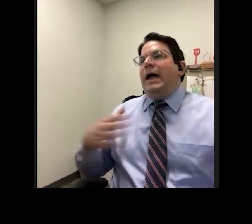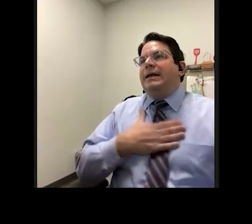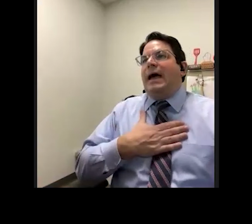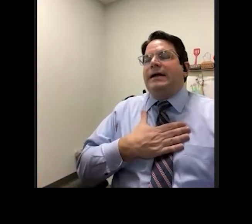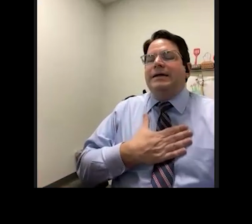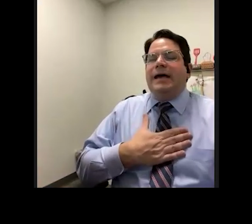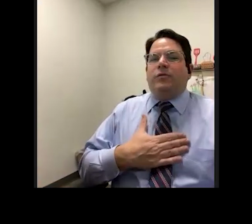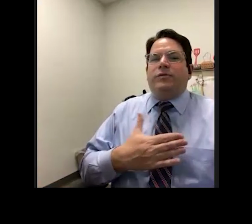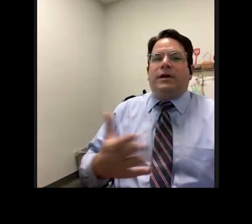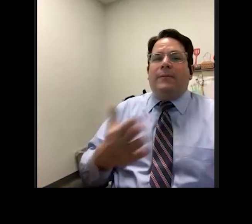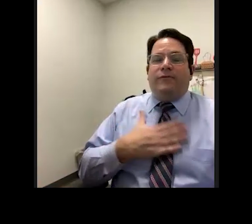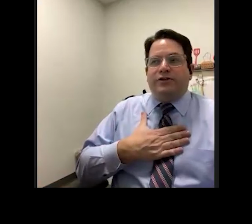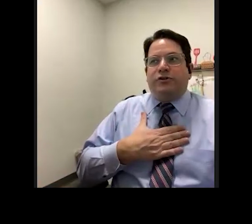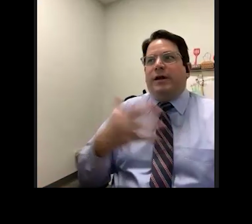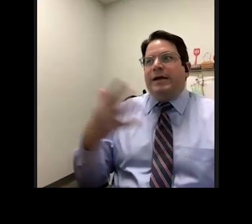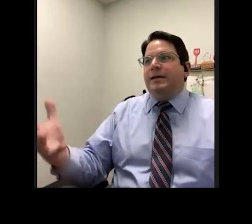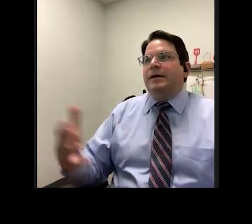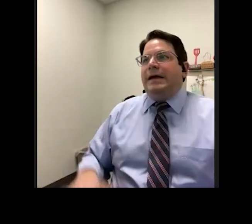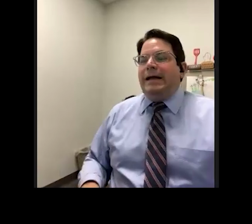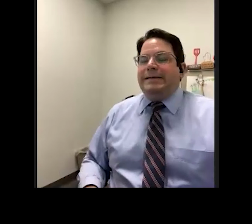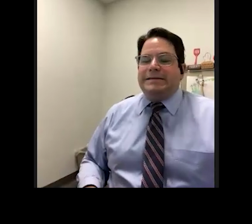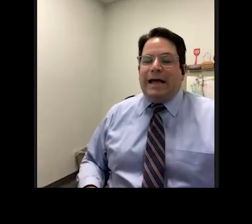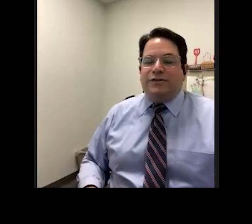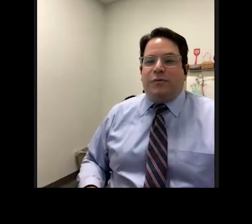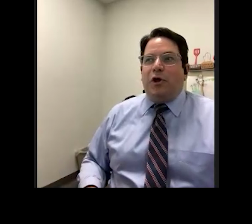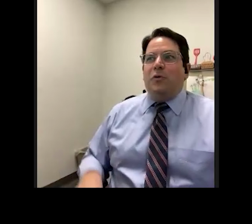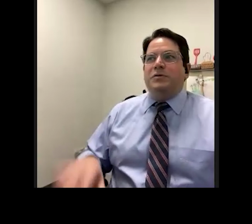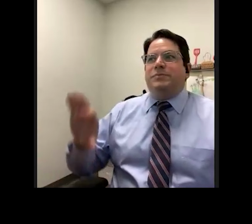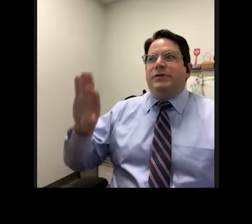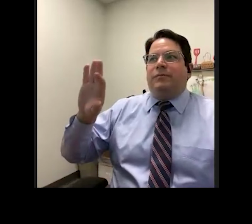But I have had contact with it. I'm a veteran. I get discounts from Lowe's.